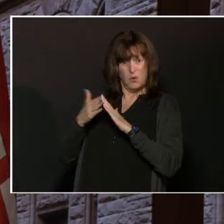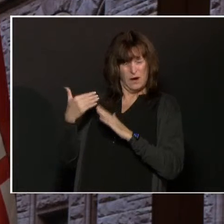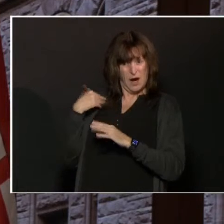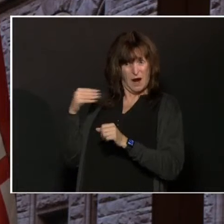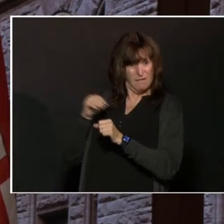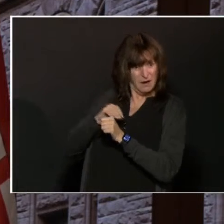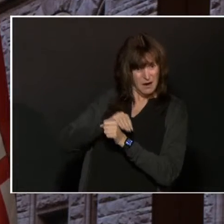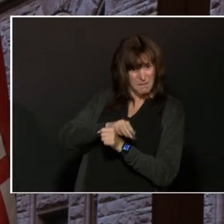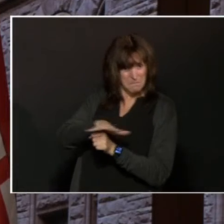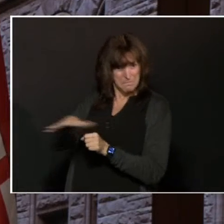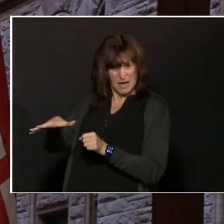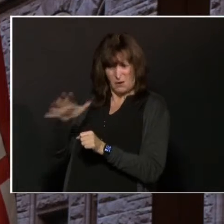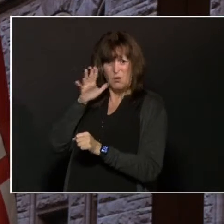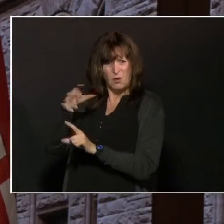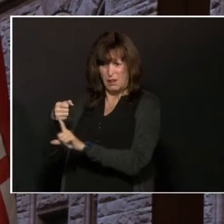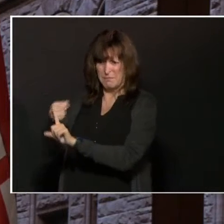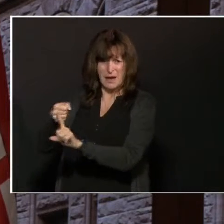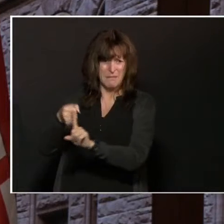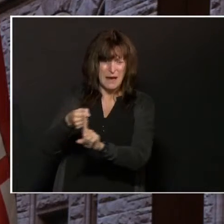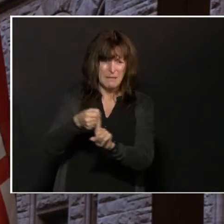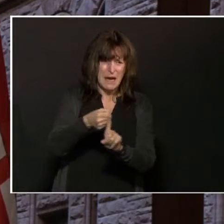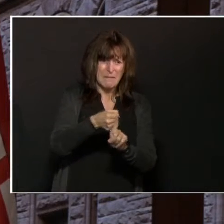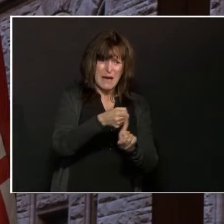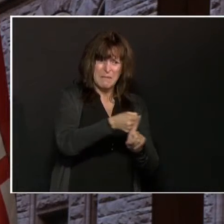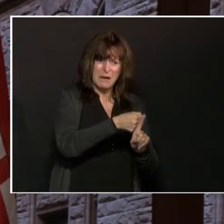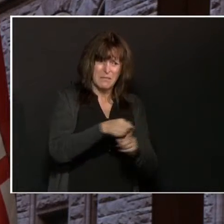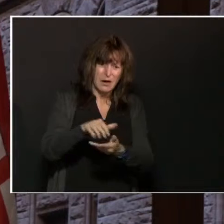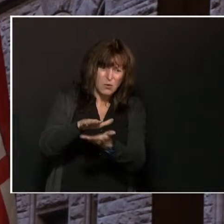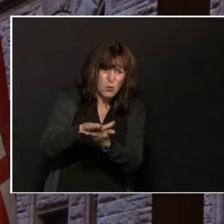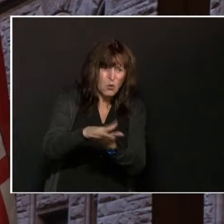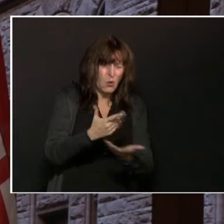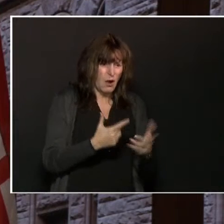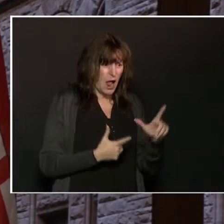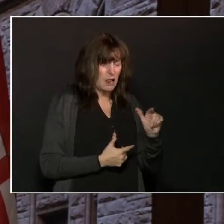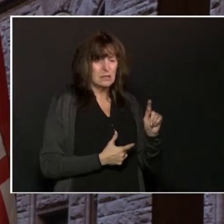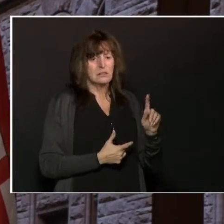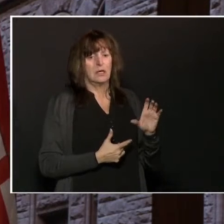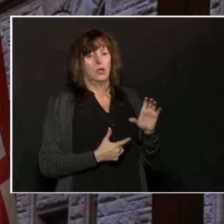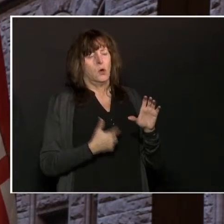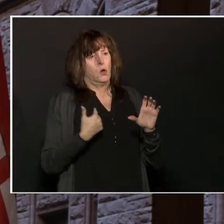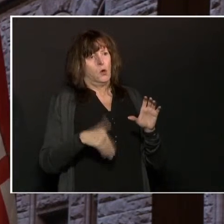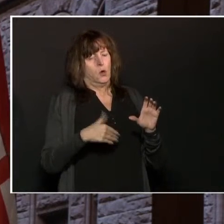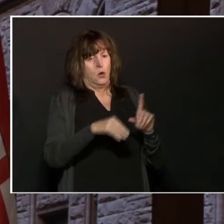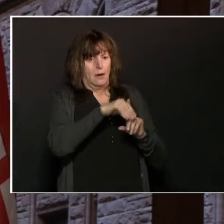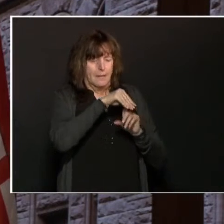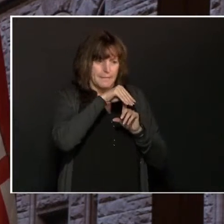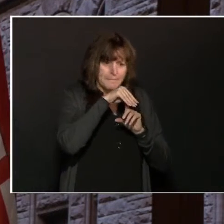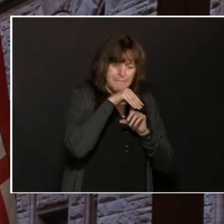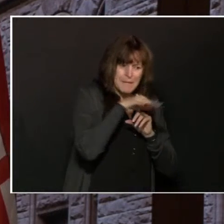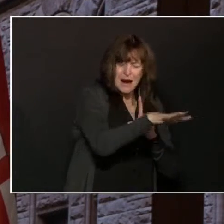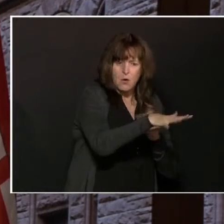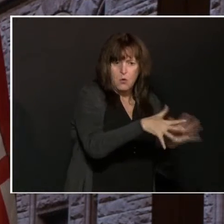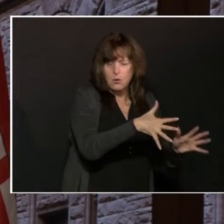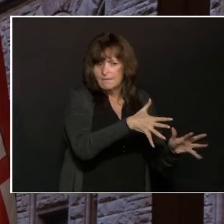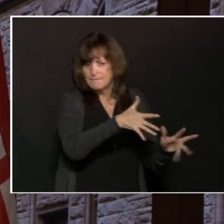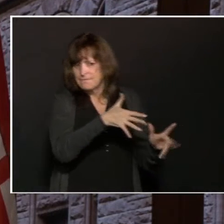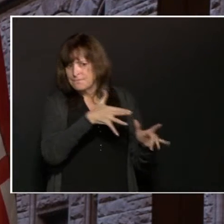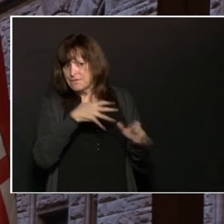NUMBER OF RESIDENTS IN THREE TO FOUR NUMBER OF RESIDENTS IN THREE TO FOUR BEDROOMS NUMBER OF RESIDENTS IN THREE TO FOUR BEDROOMS IN FOUR BEDROOMS IN CROWDING BUT THERE FOUR BEDROOMS IN CROWDING BUT THERE ARE FOUR BEDROOMS IN CROWDING BUT THERE ARE STILL